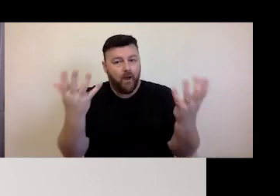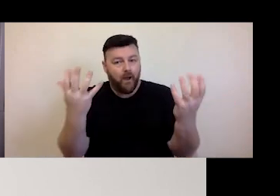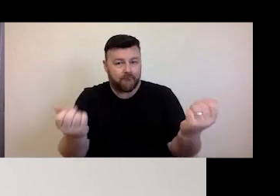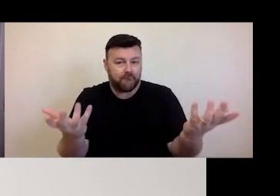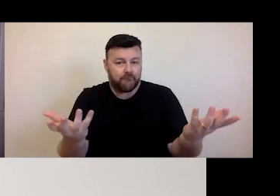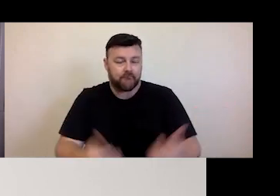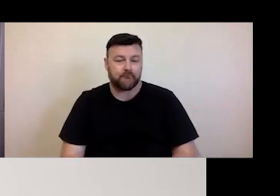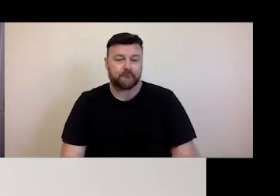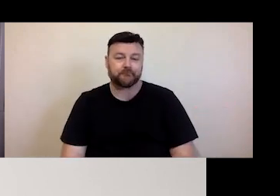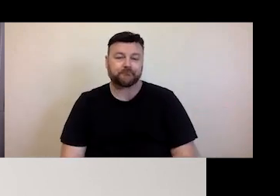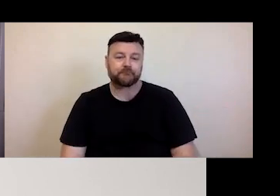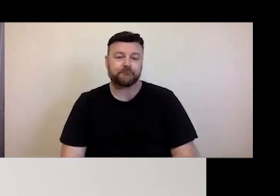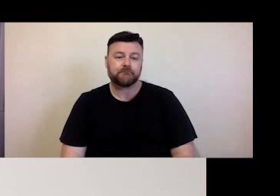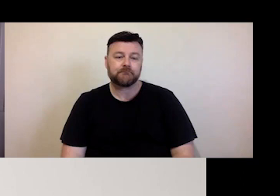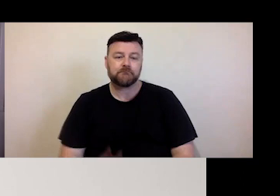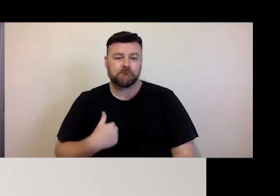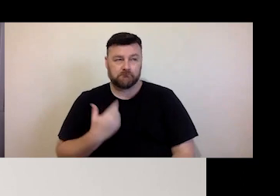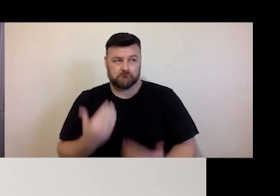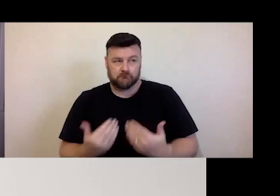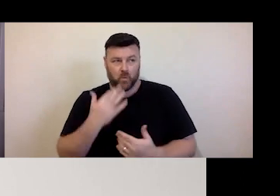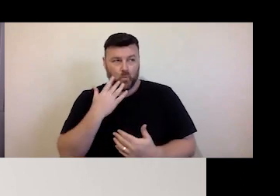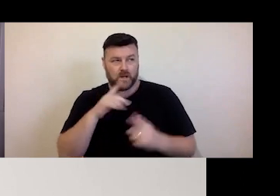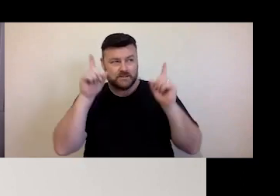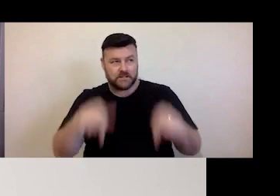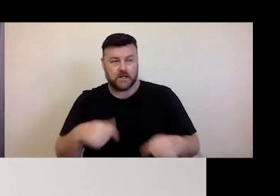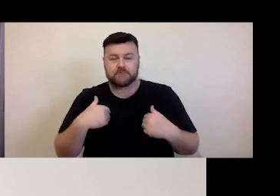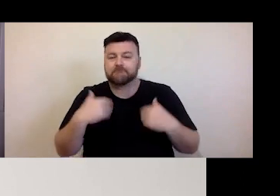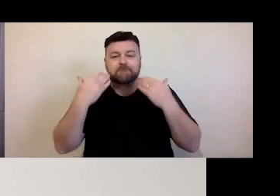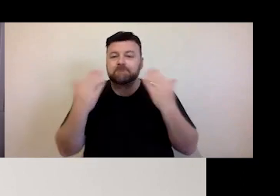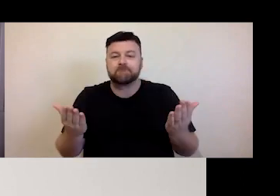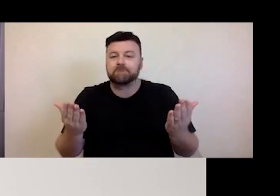I'm not sure exactly when it started. But it